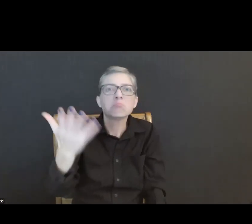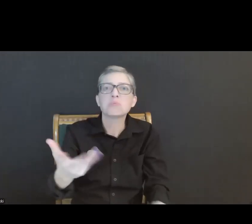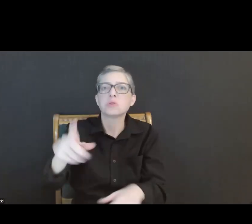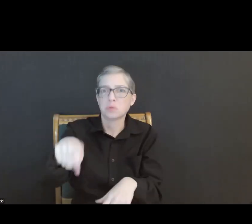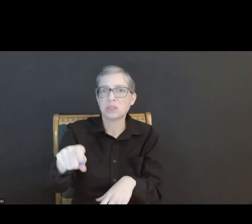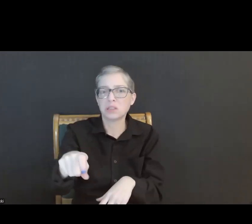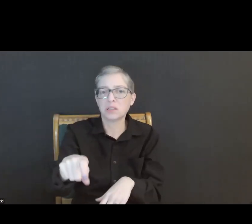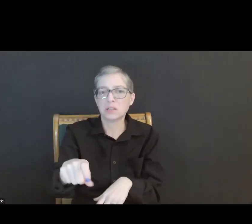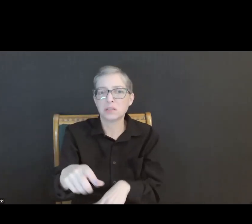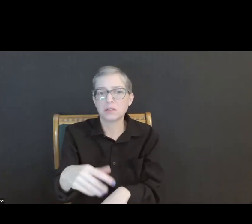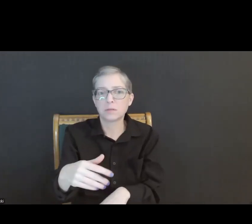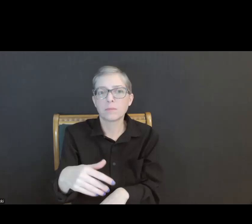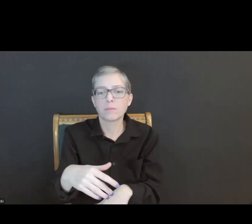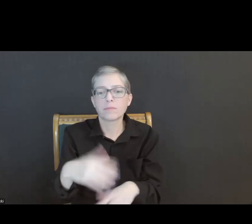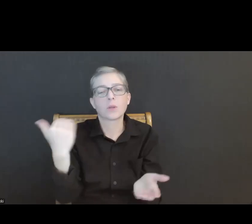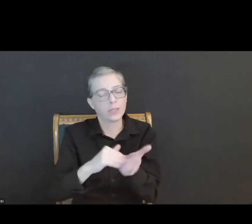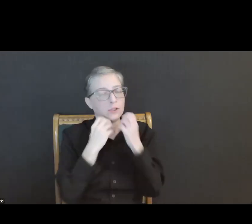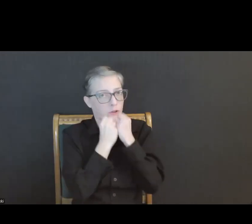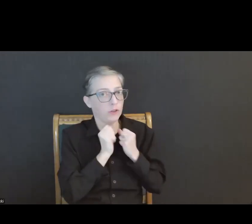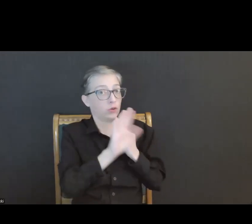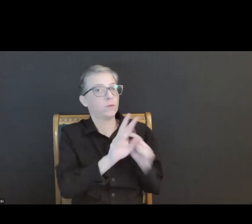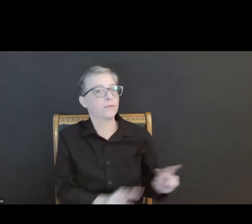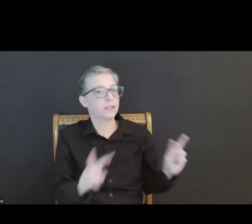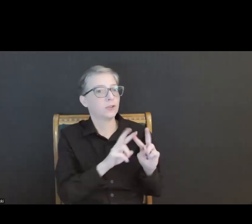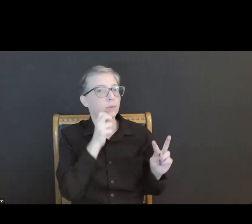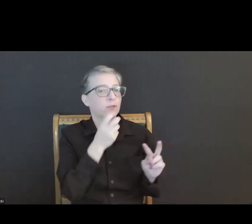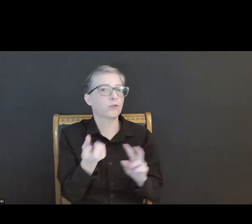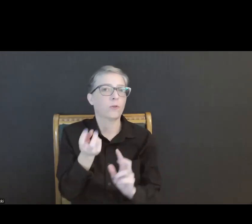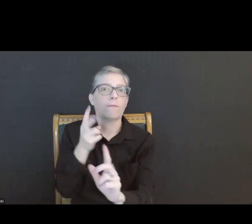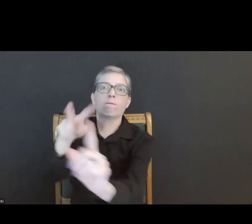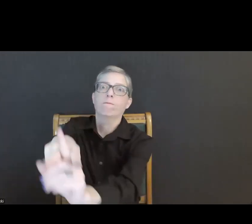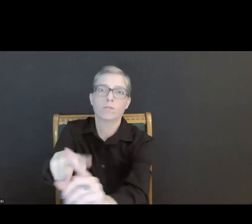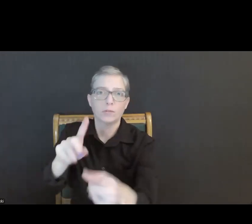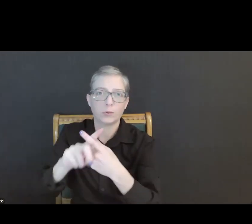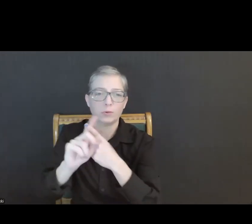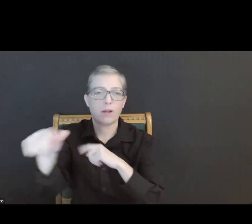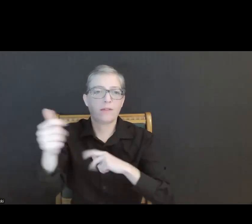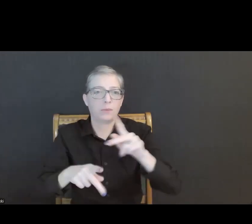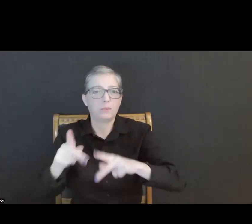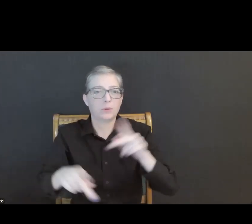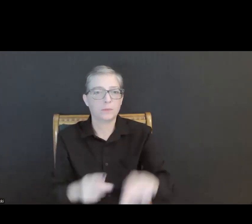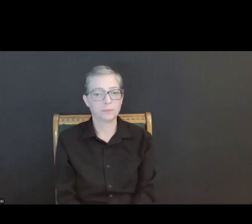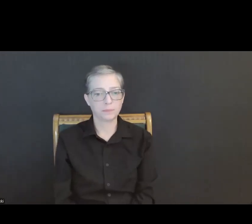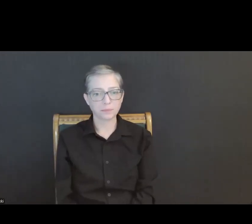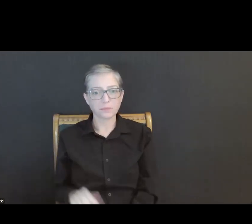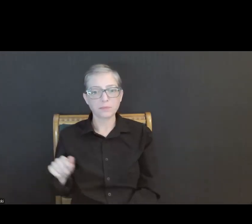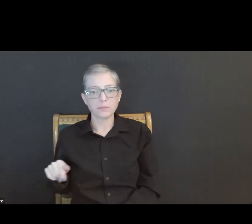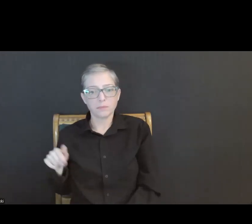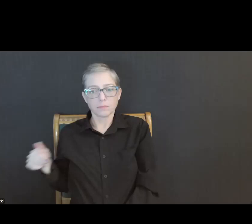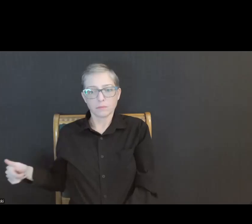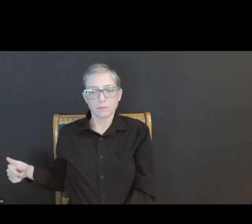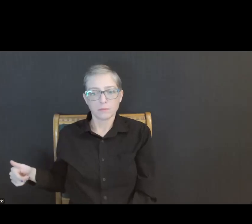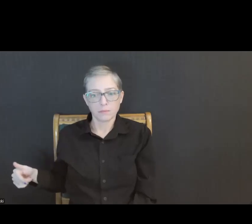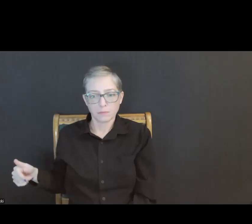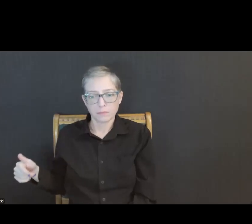cherish your values but do not put them on to others uh I had a tough time trying to